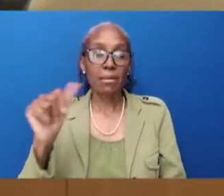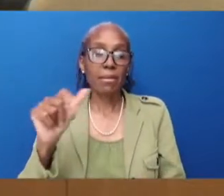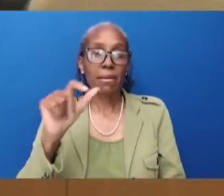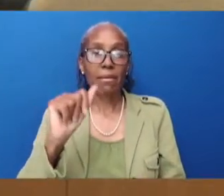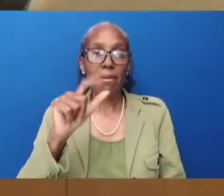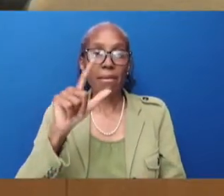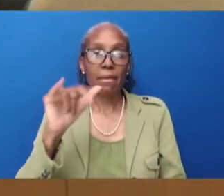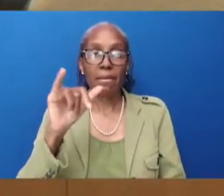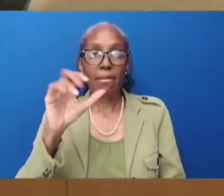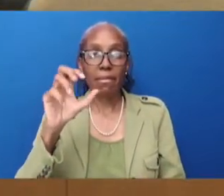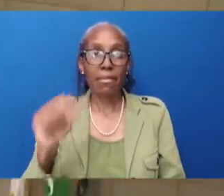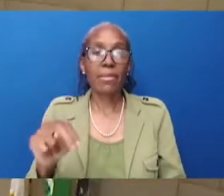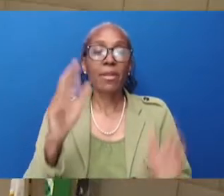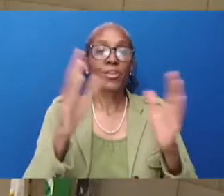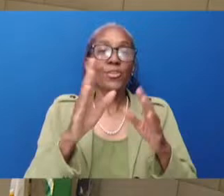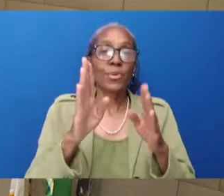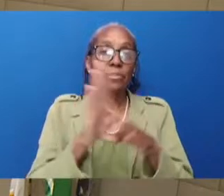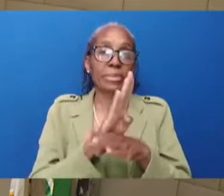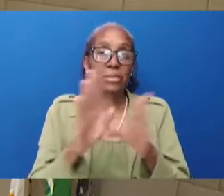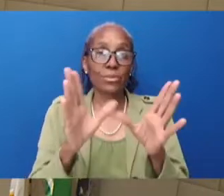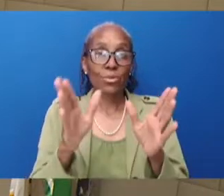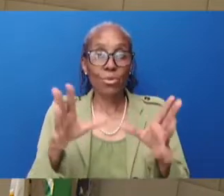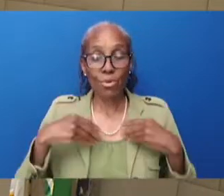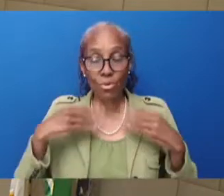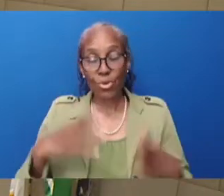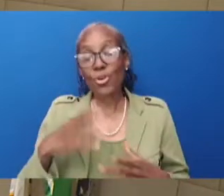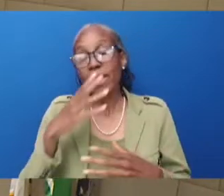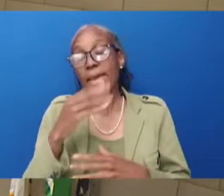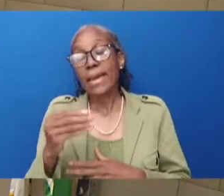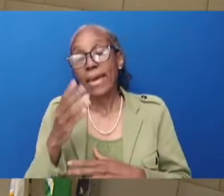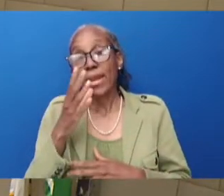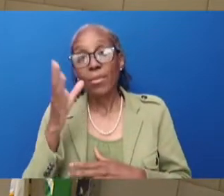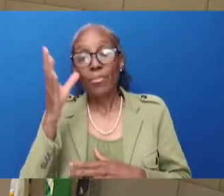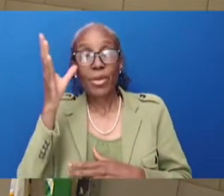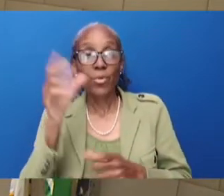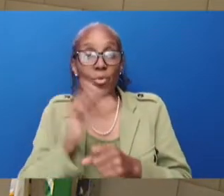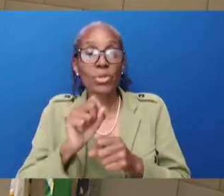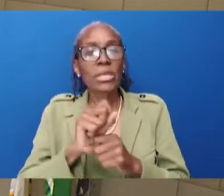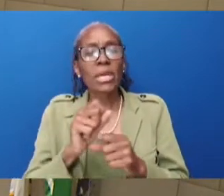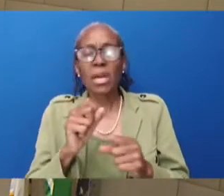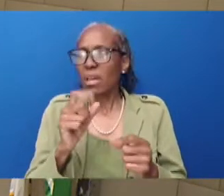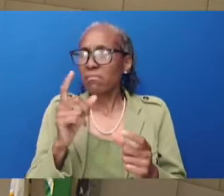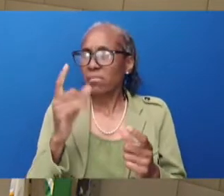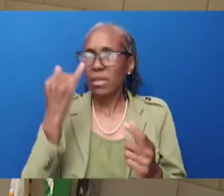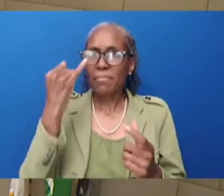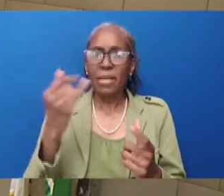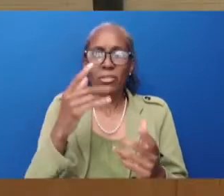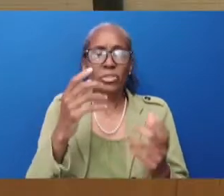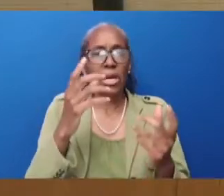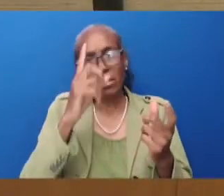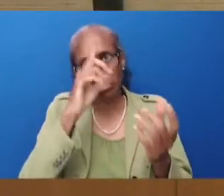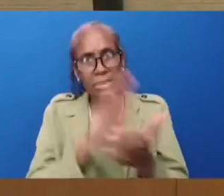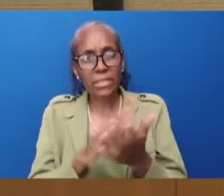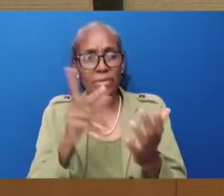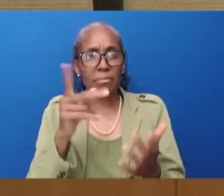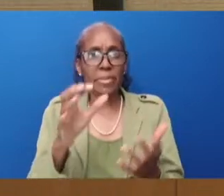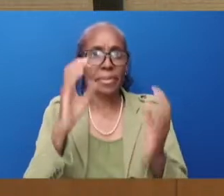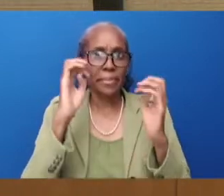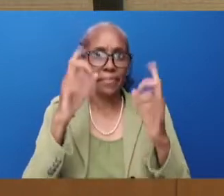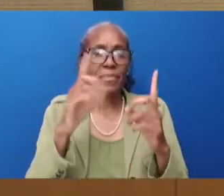UP TO THREE MINUTES. I'M KIA ALLEN,